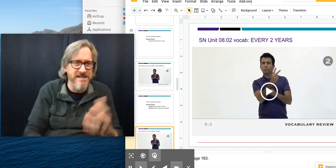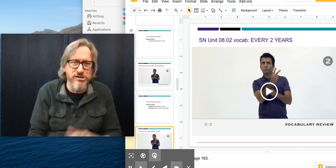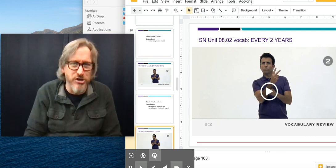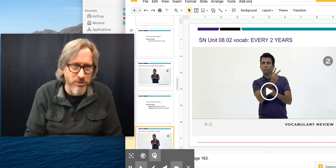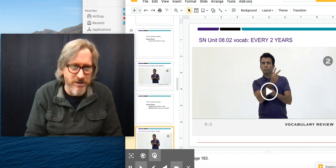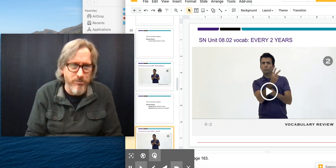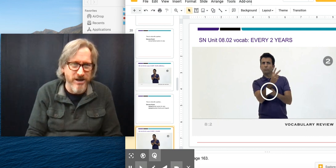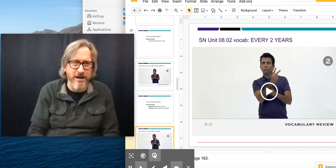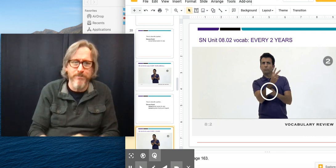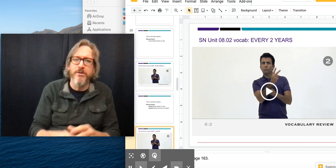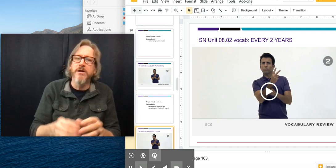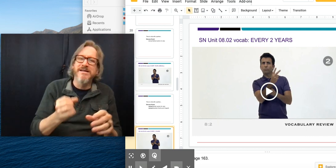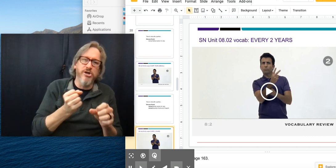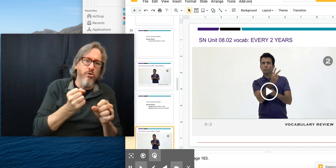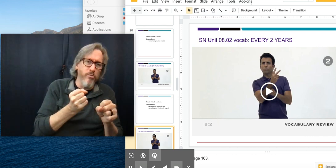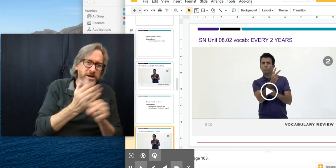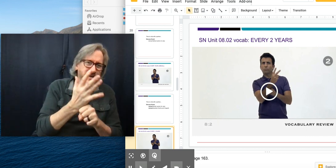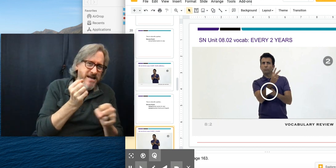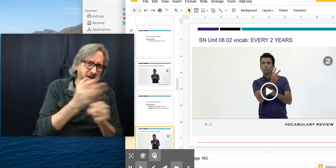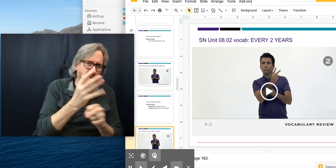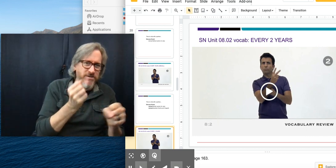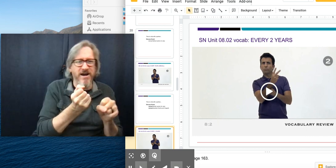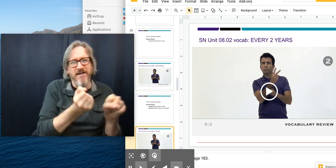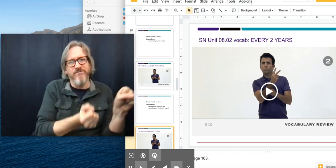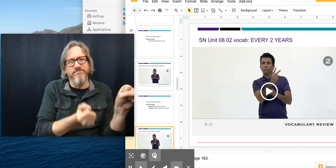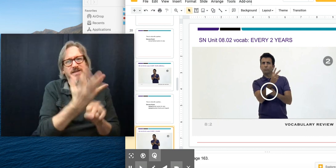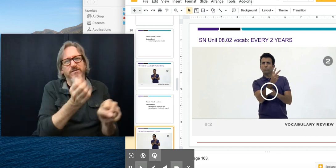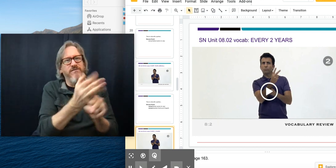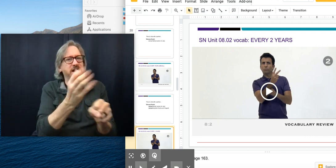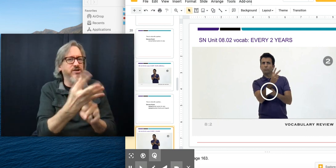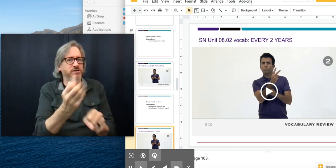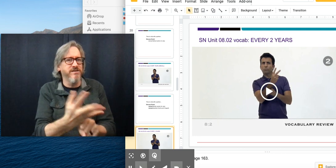it's easier to do it break it up so we tend to go up to five every five years